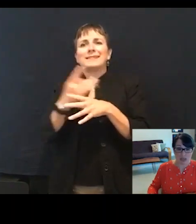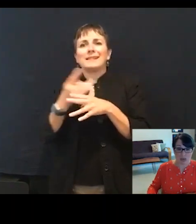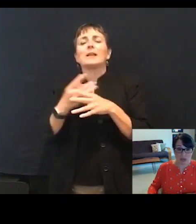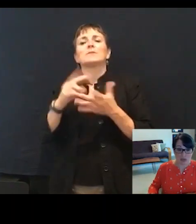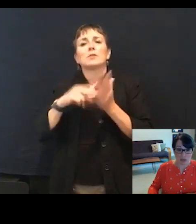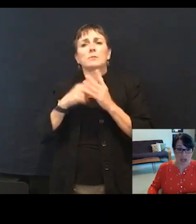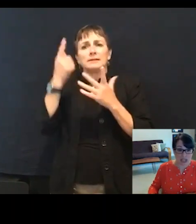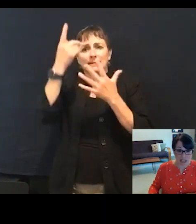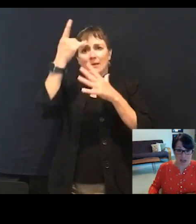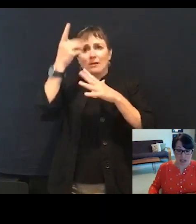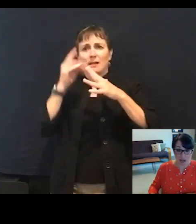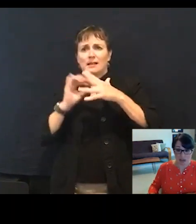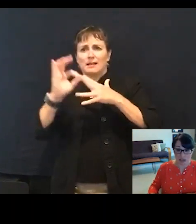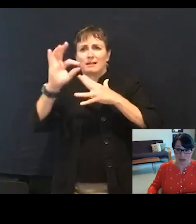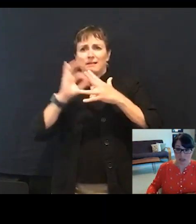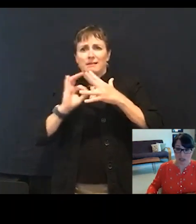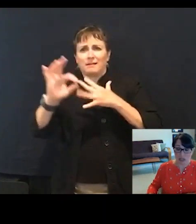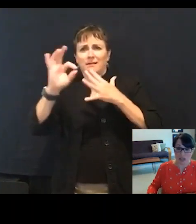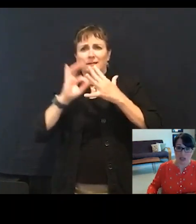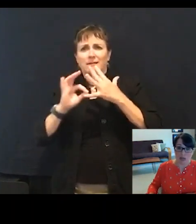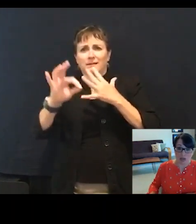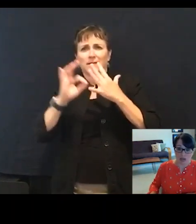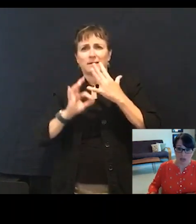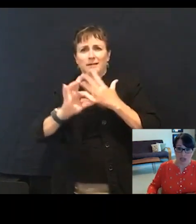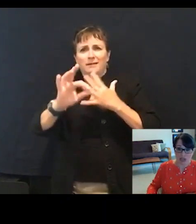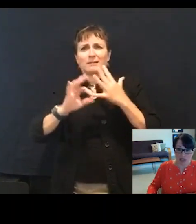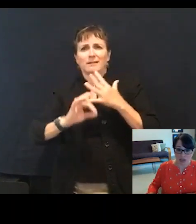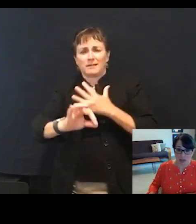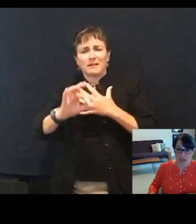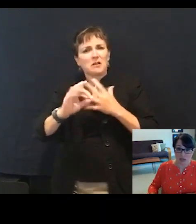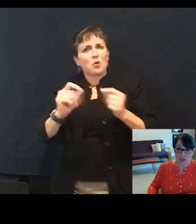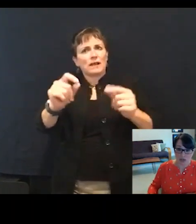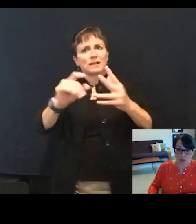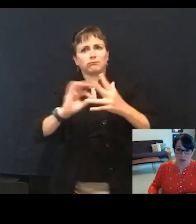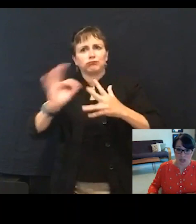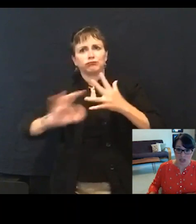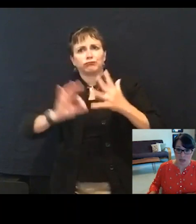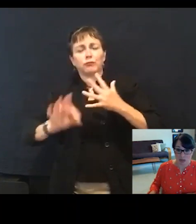And most of them are hanging out in the outer segments. But in the myosin 7A deficient photoreceptors,